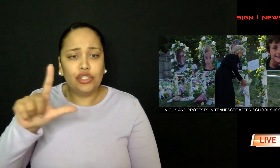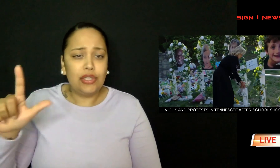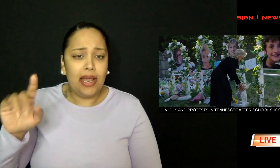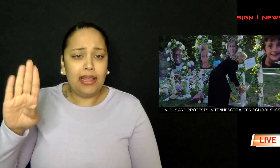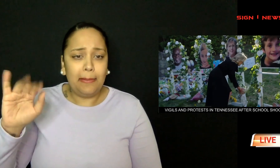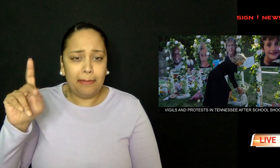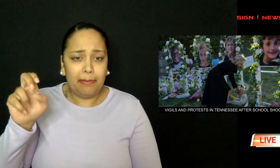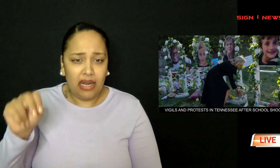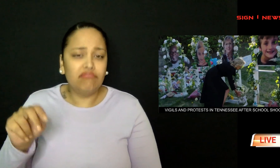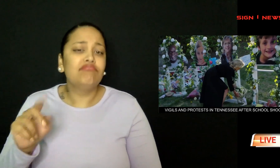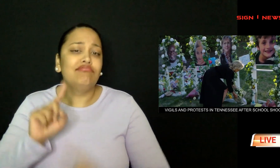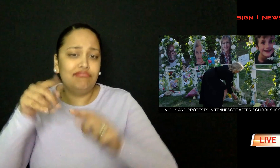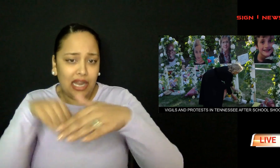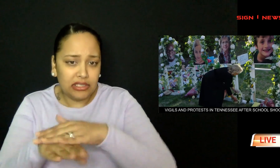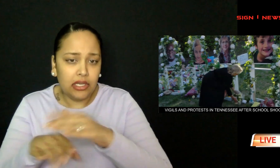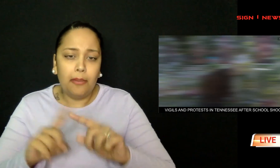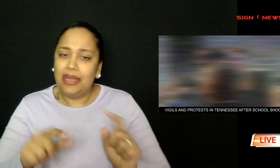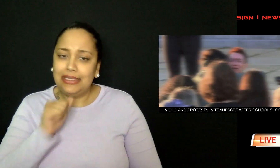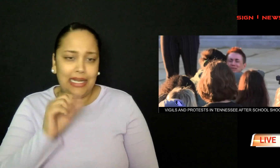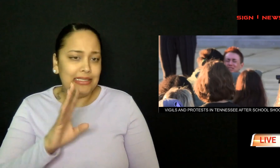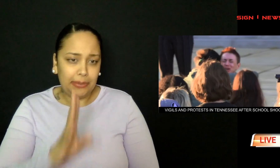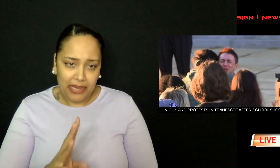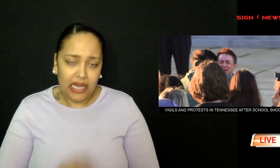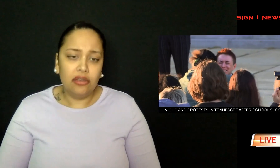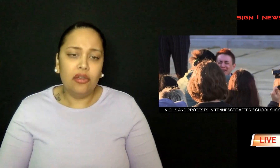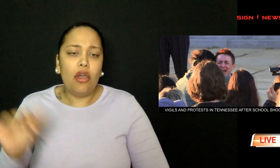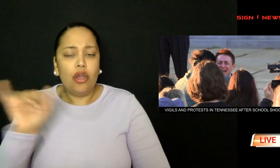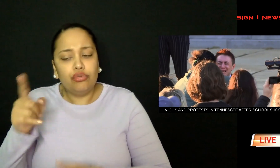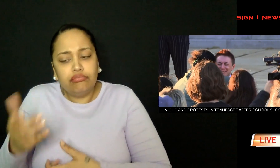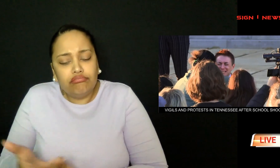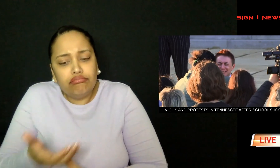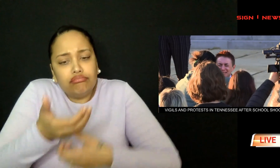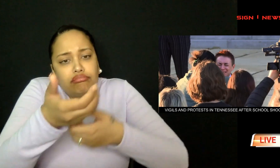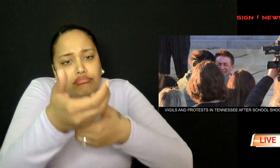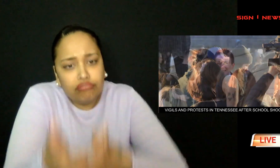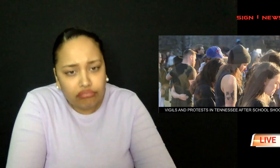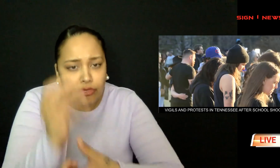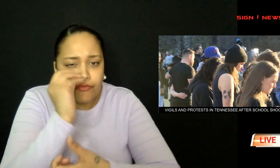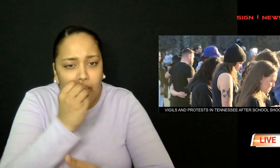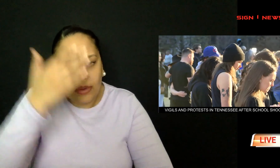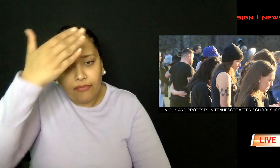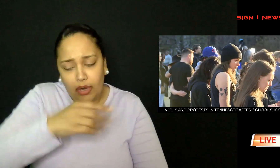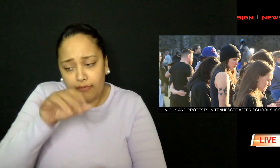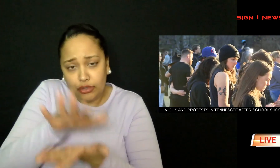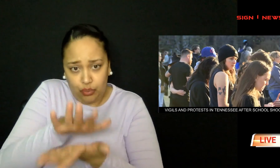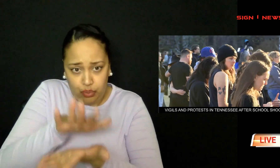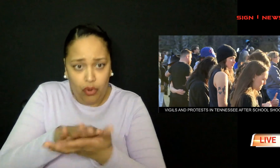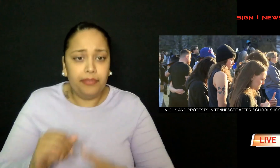first lady Jill Biden was in attendance but she did not speak she also laid flowers at